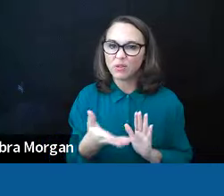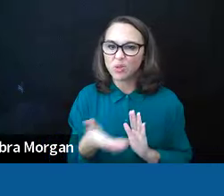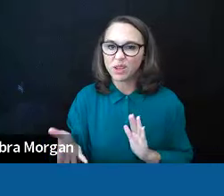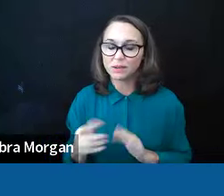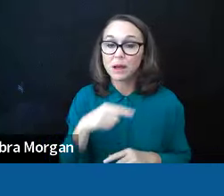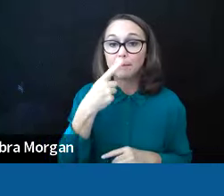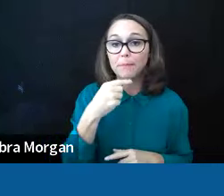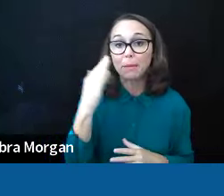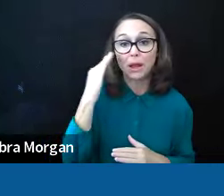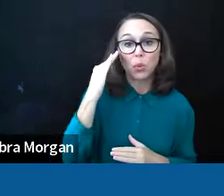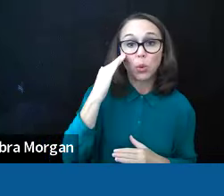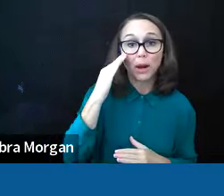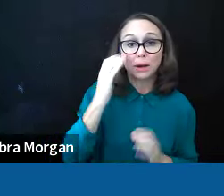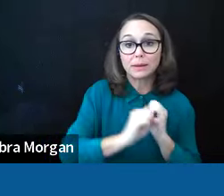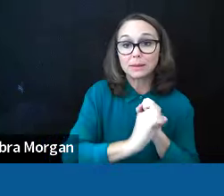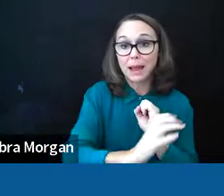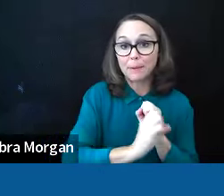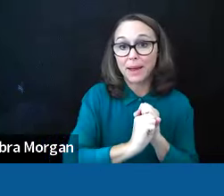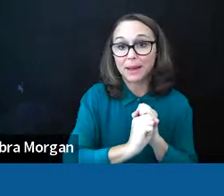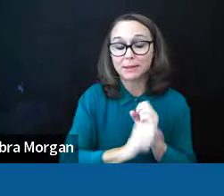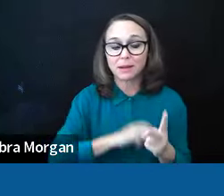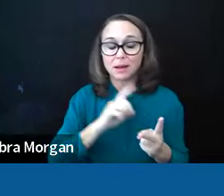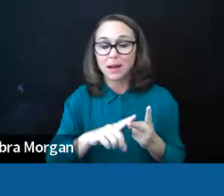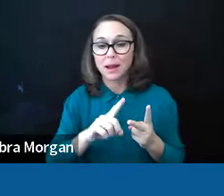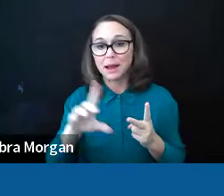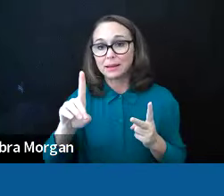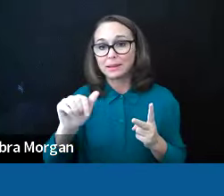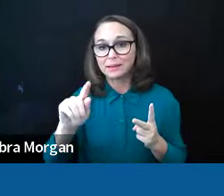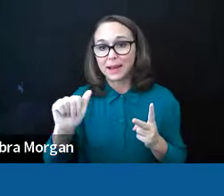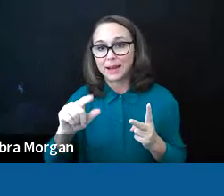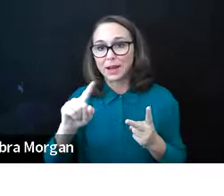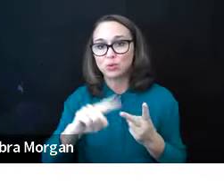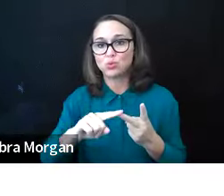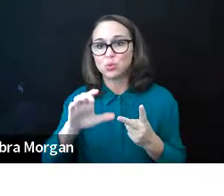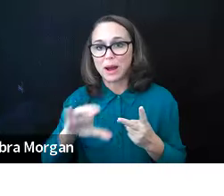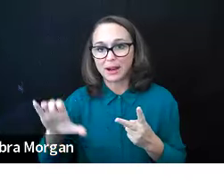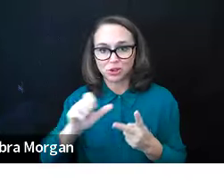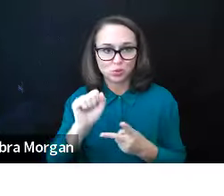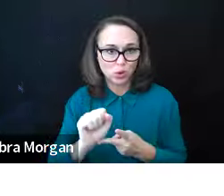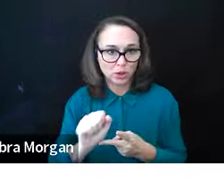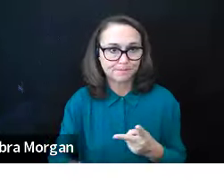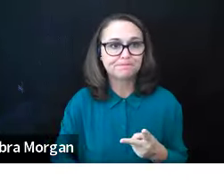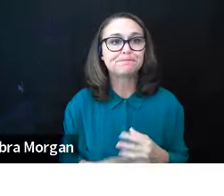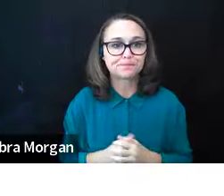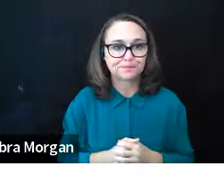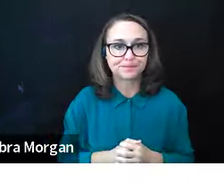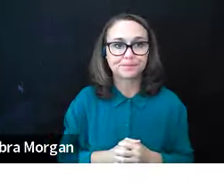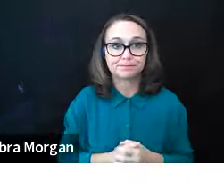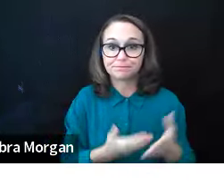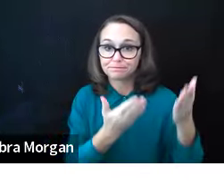we implemented and data to action work next slide, please. So, here are those six strategies